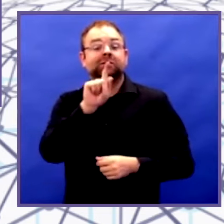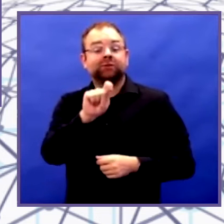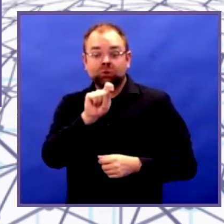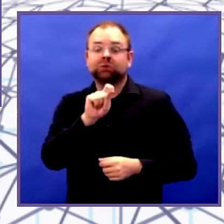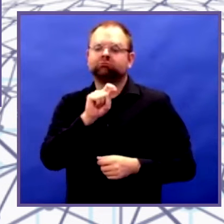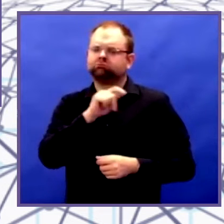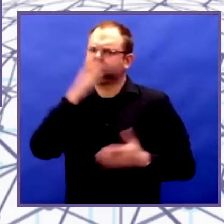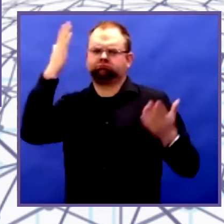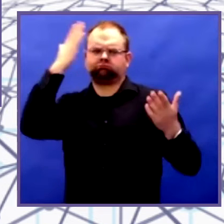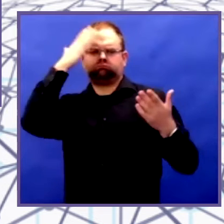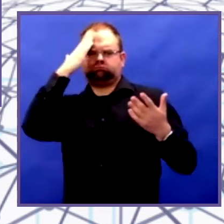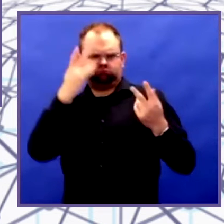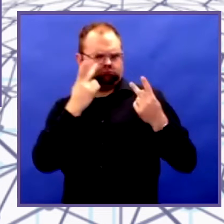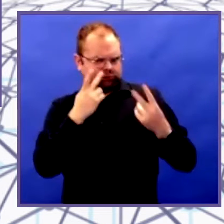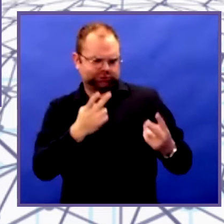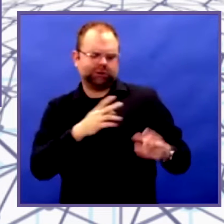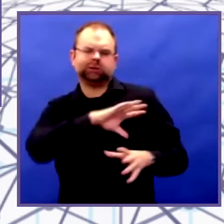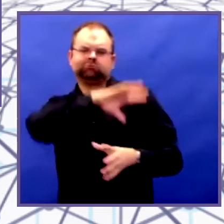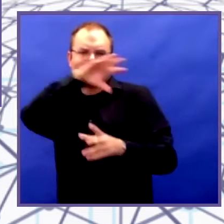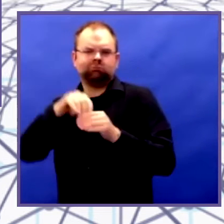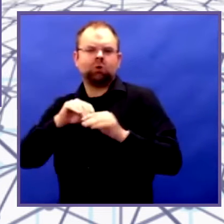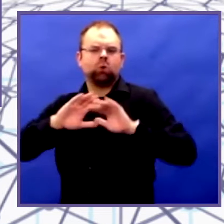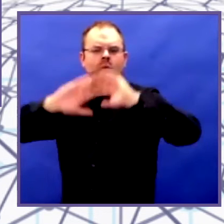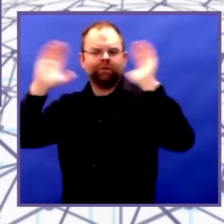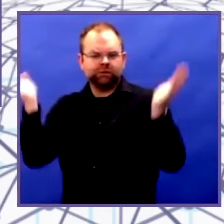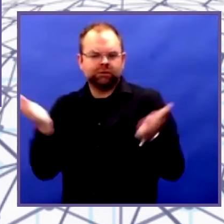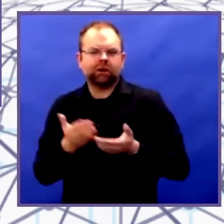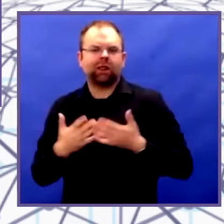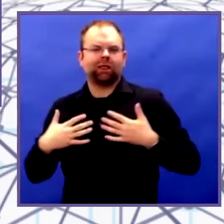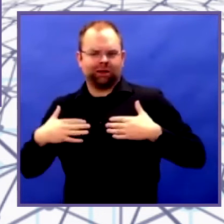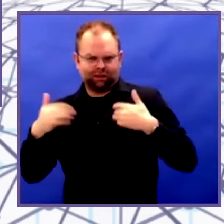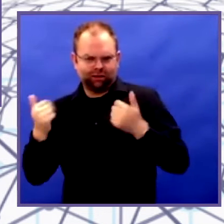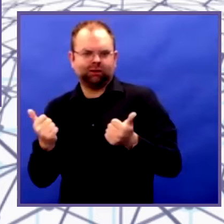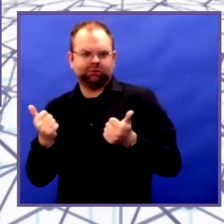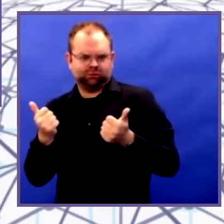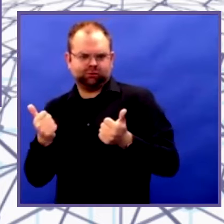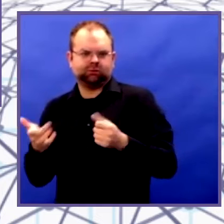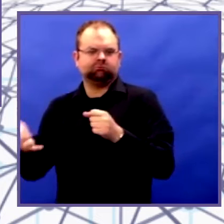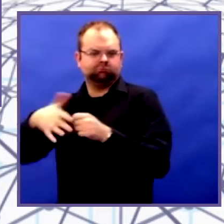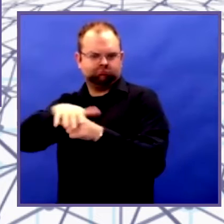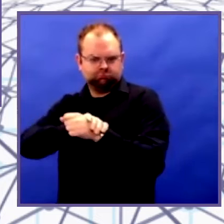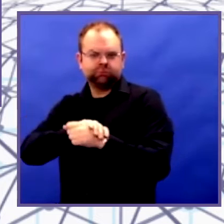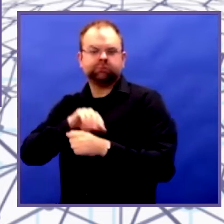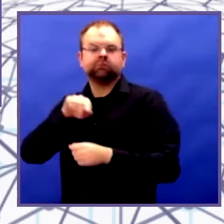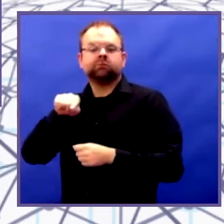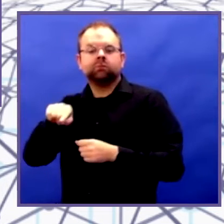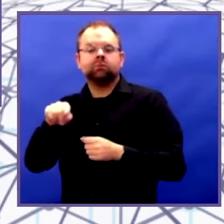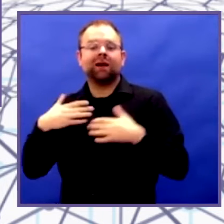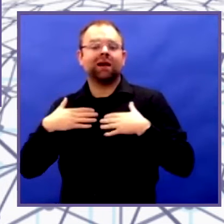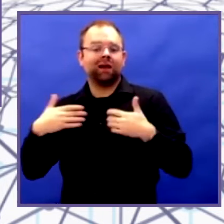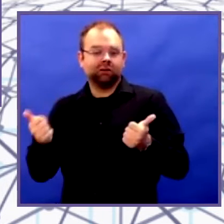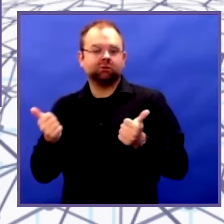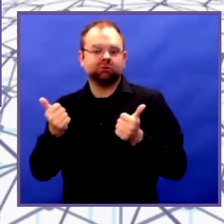Recognising this as a priority is a big step towards achieving universal access. But there is a long road ahead.